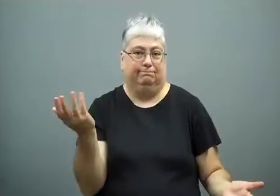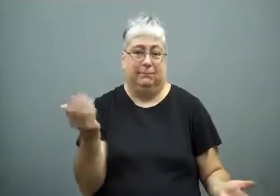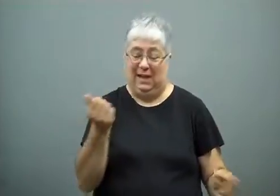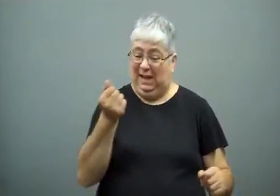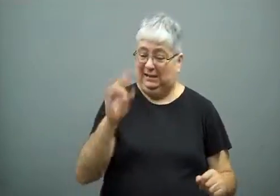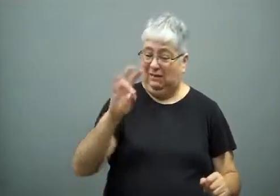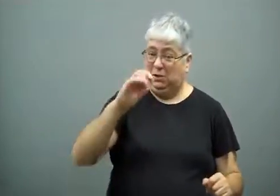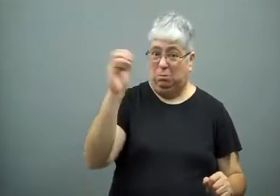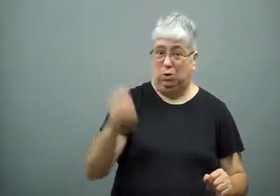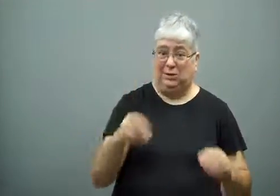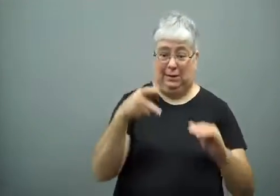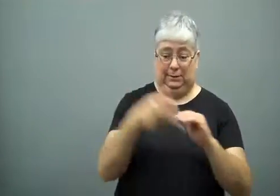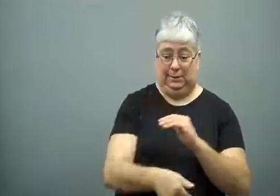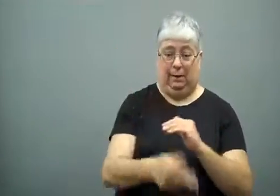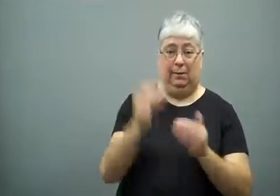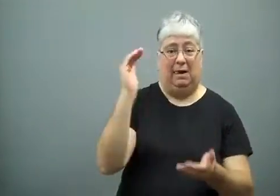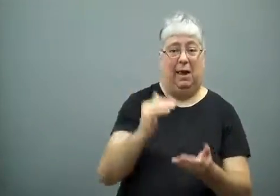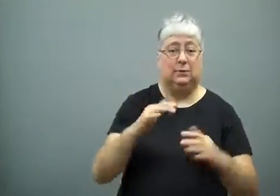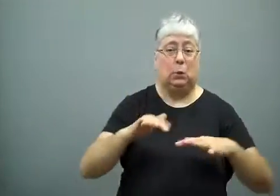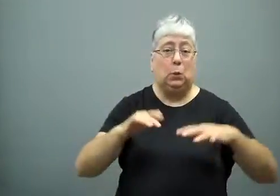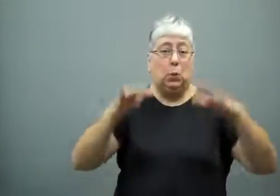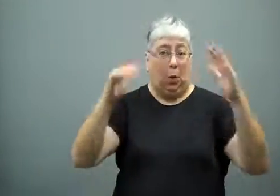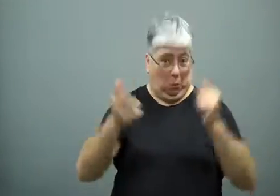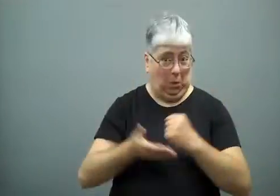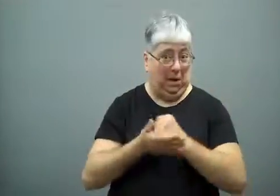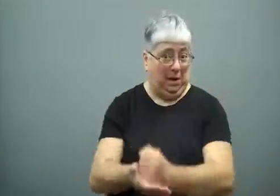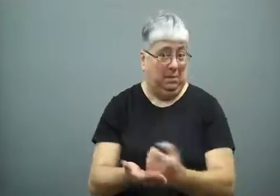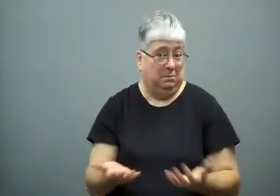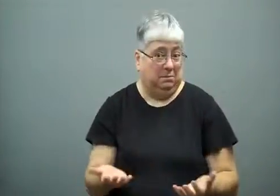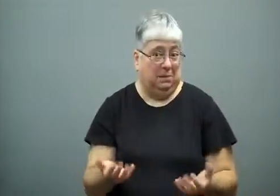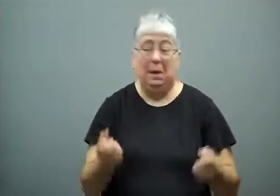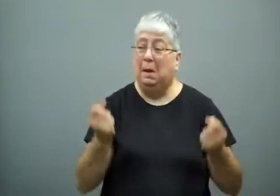Is the 17% reduction in emissions going to be enough?